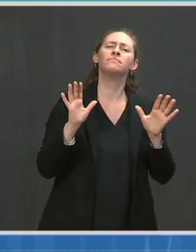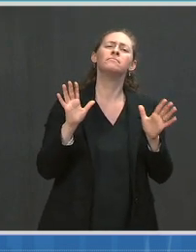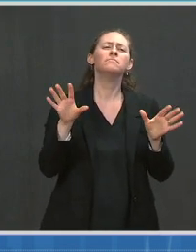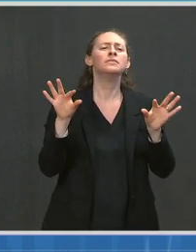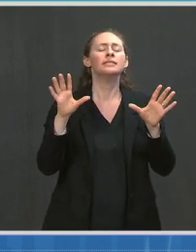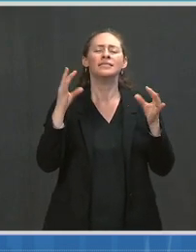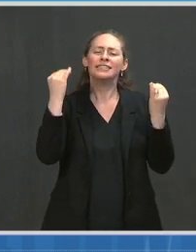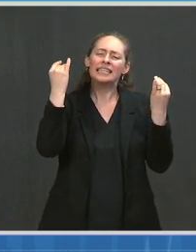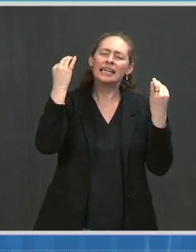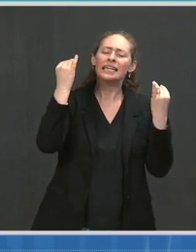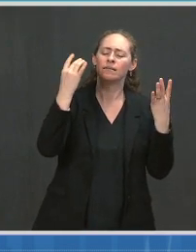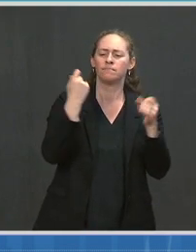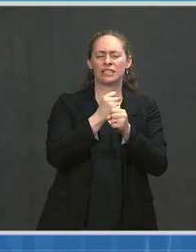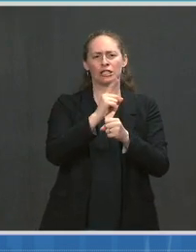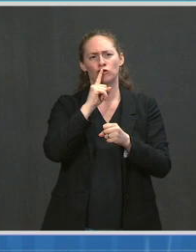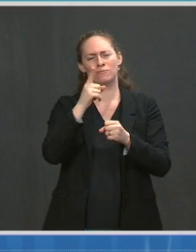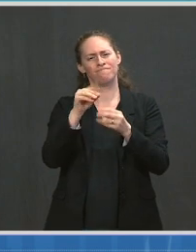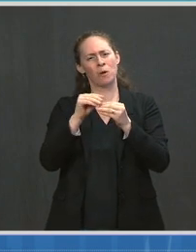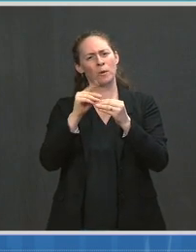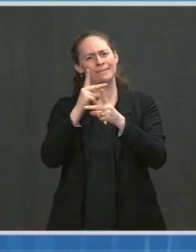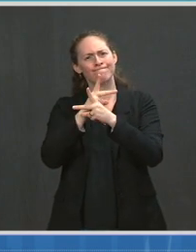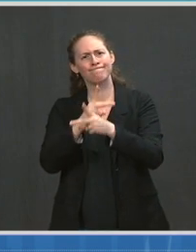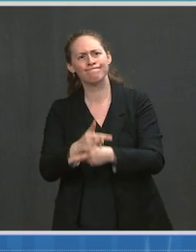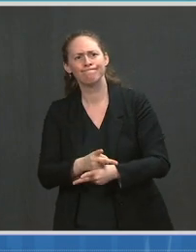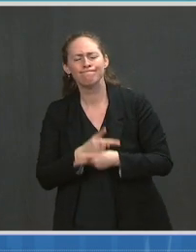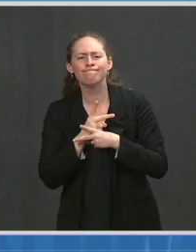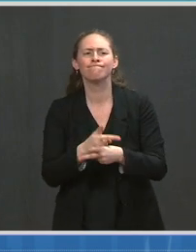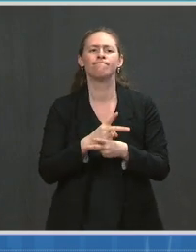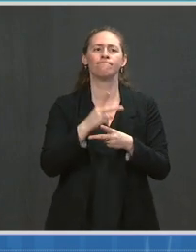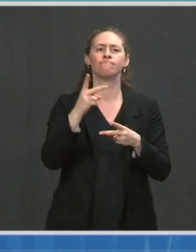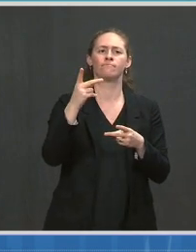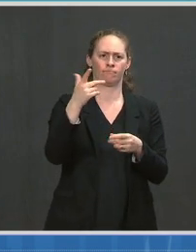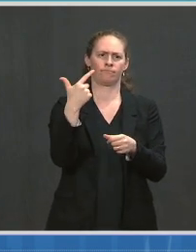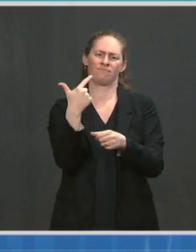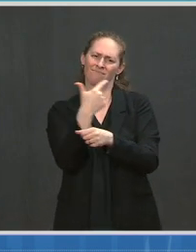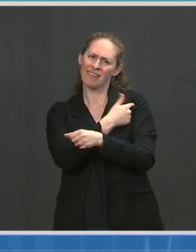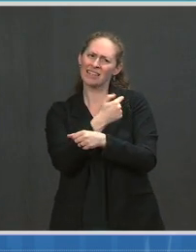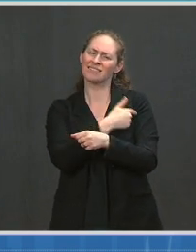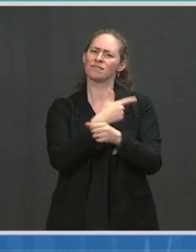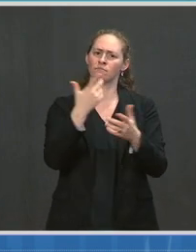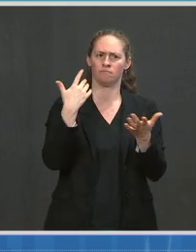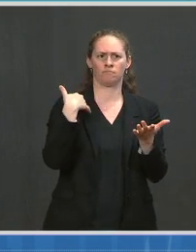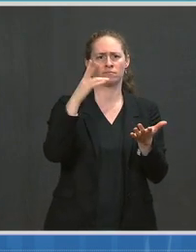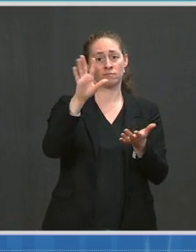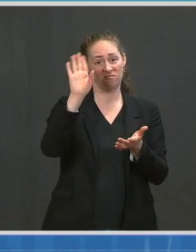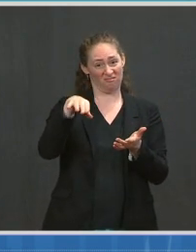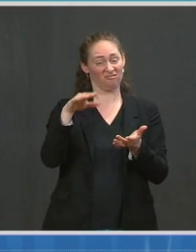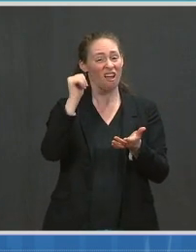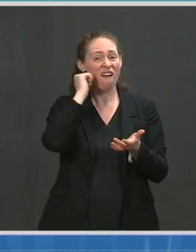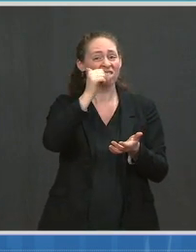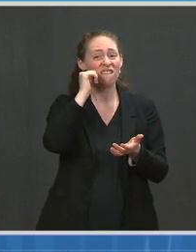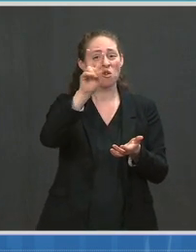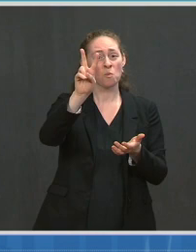We're vaccinating at 2.5 million people a day. And they are protected from COVID.